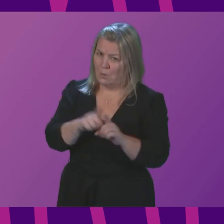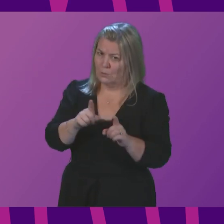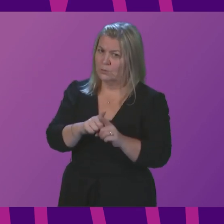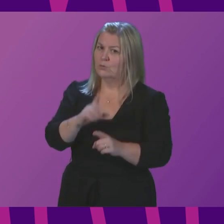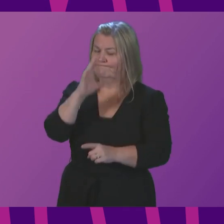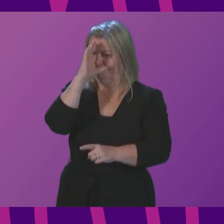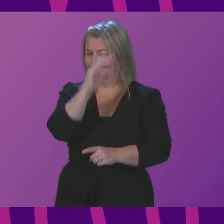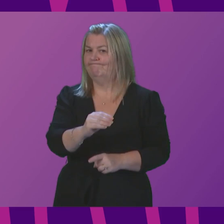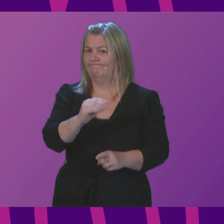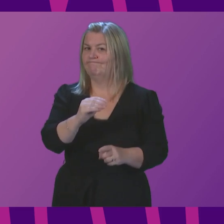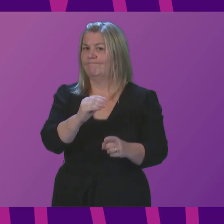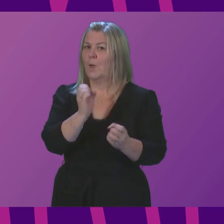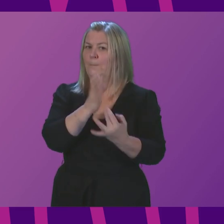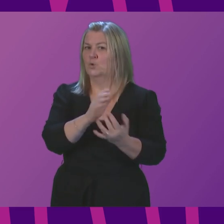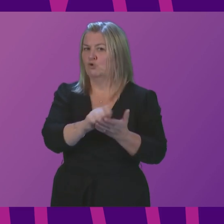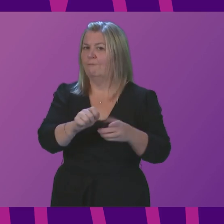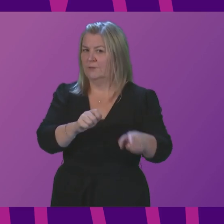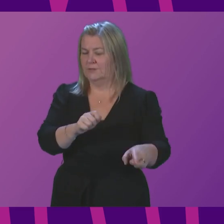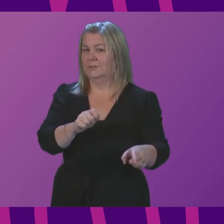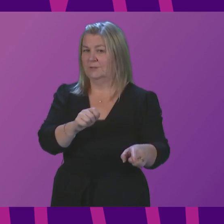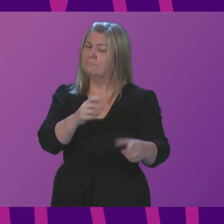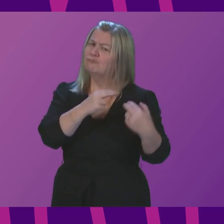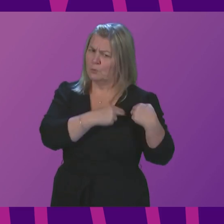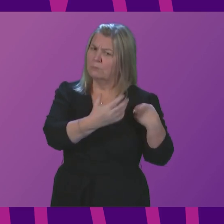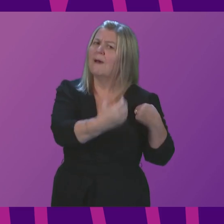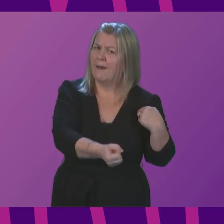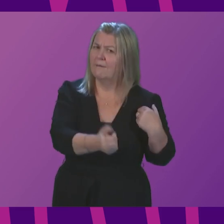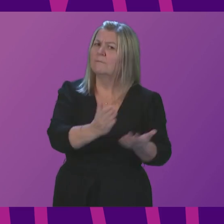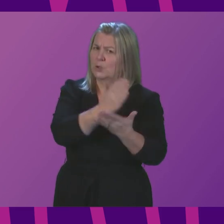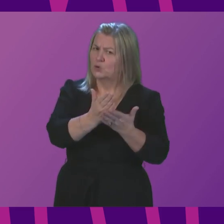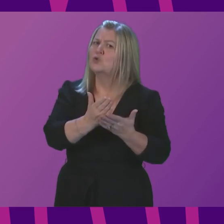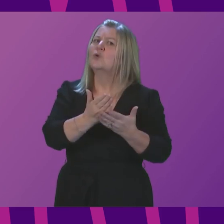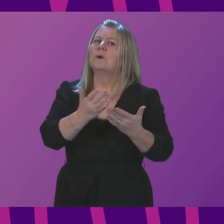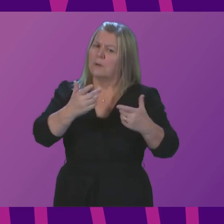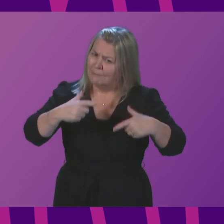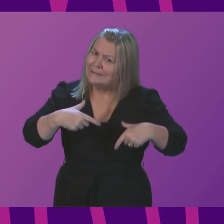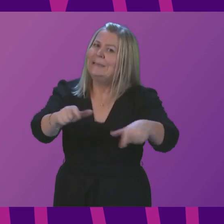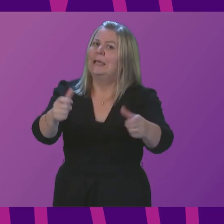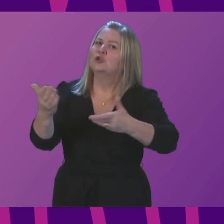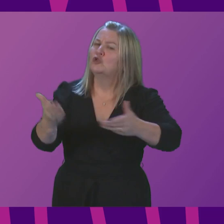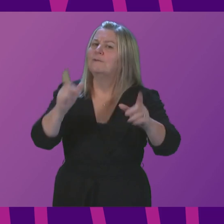a duty to ensure that existing postal services are maintained rather than reduced.